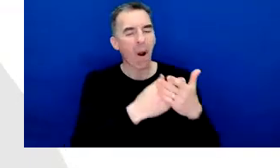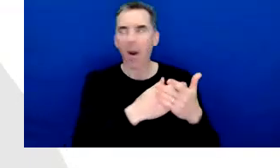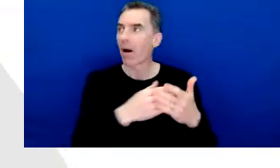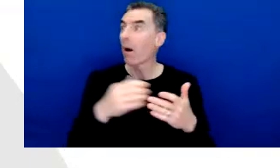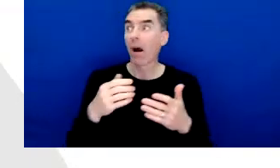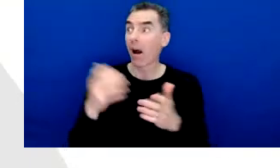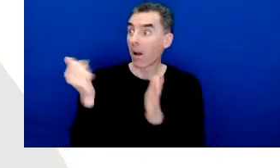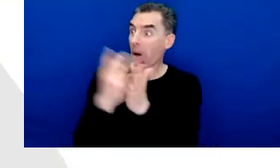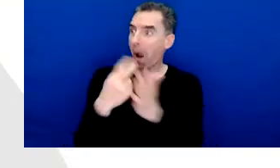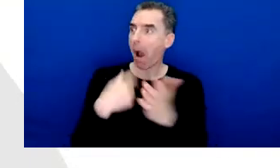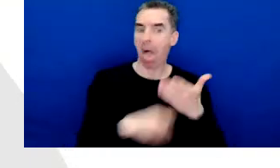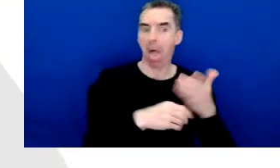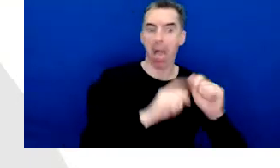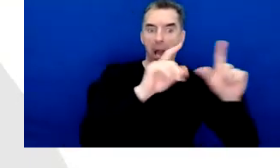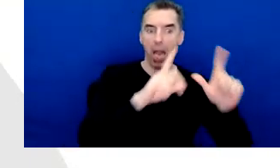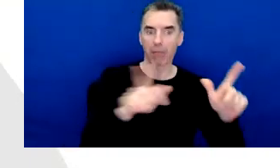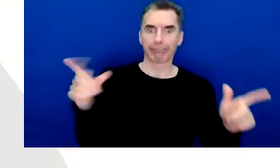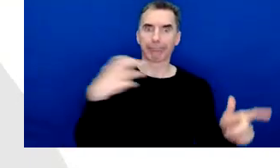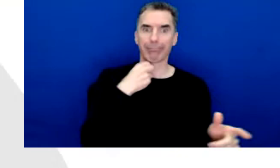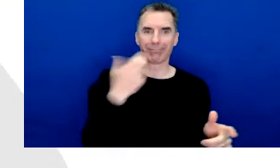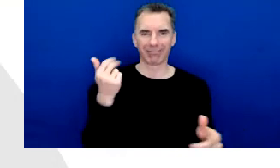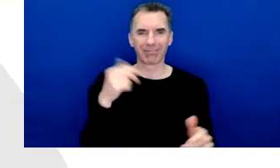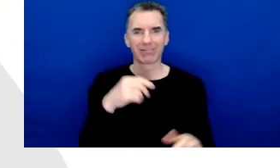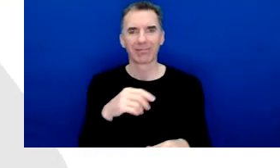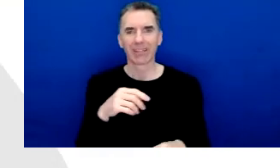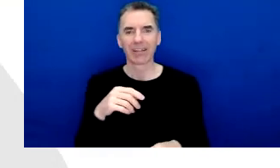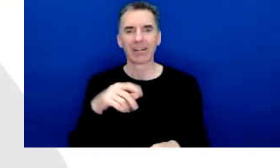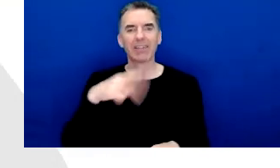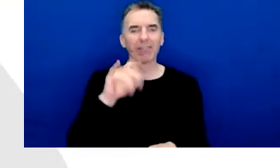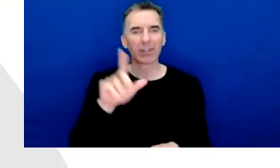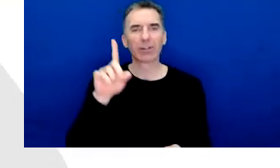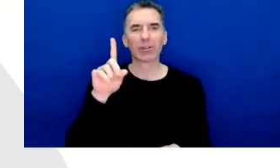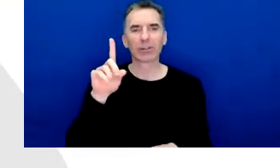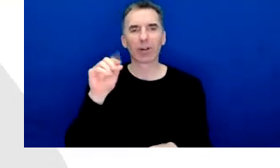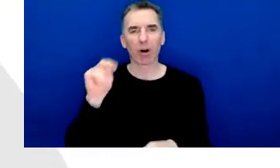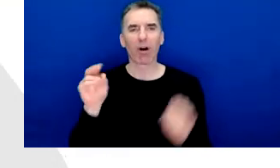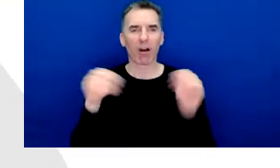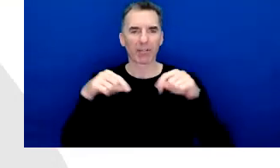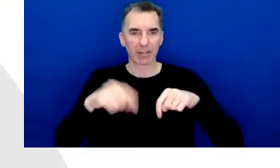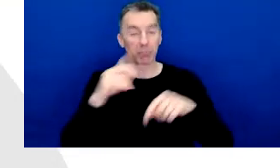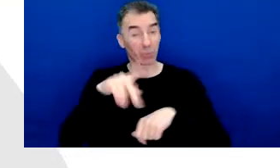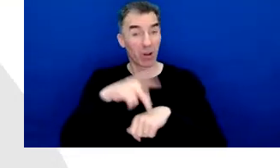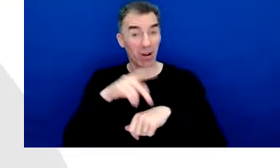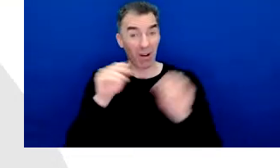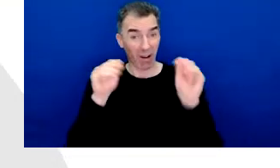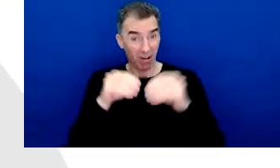So this is still in Don's office. So if you ever get called into the principal's office, you'll see this on there.